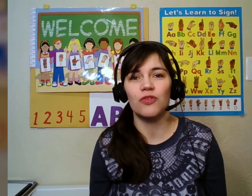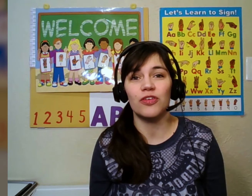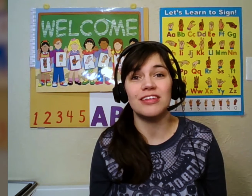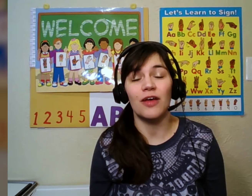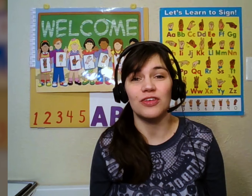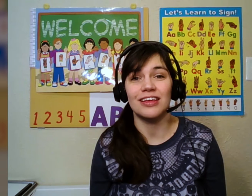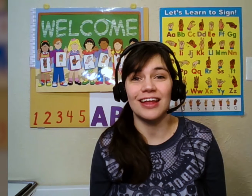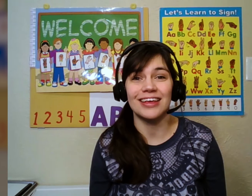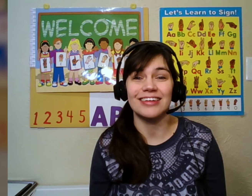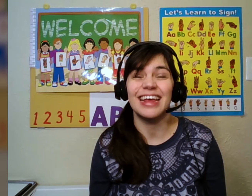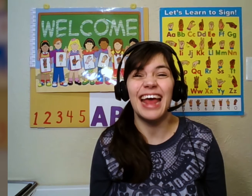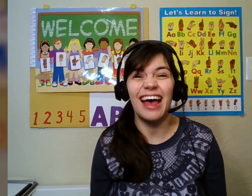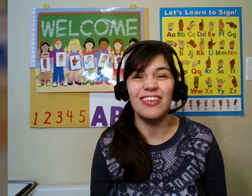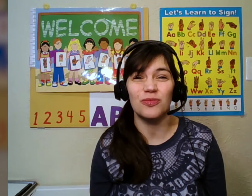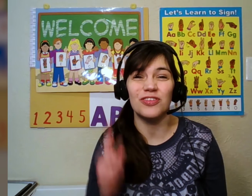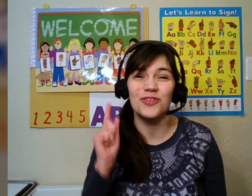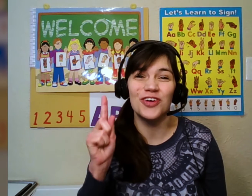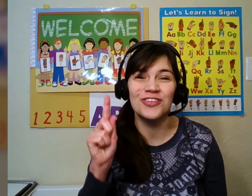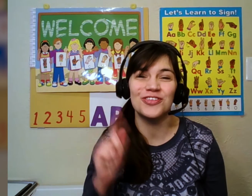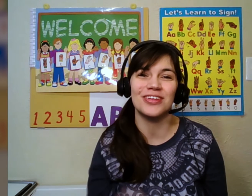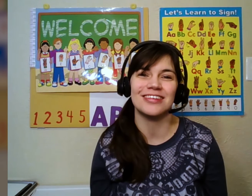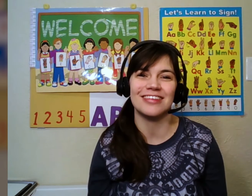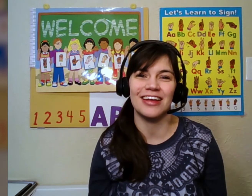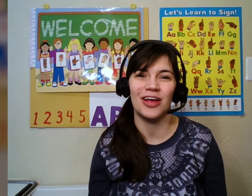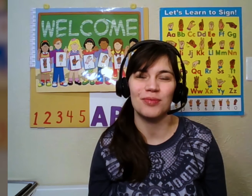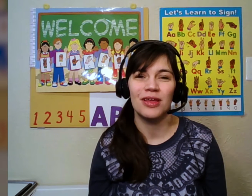School for the Deaf in Connecticut and Alice was the first student to sign up.